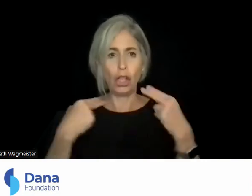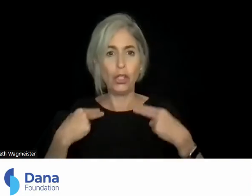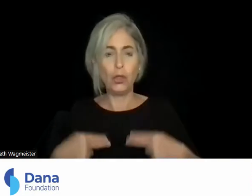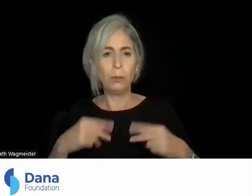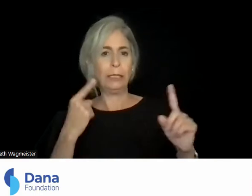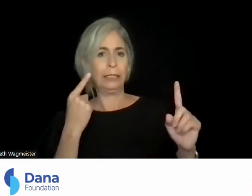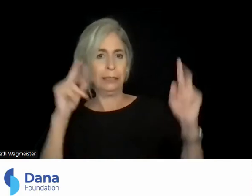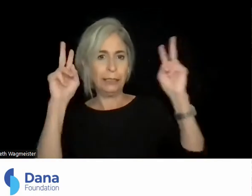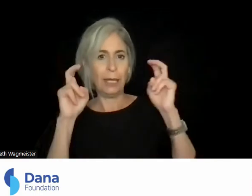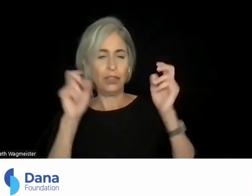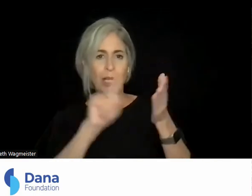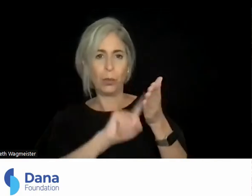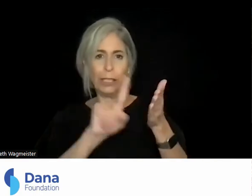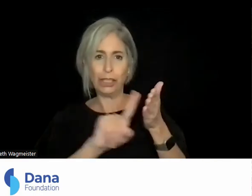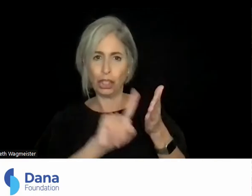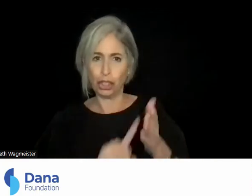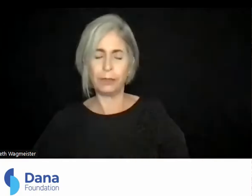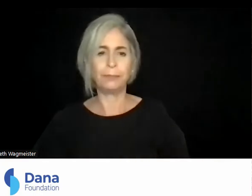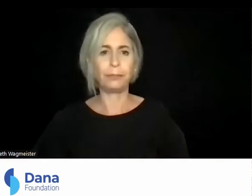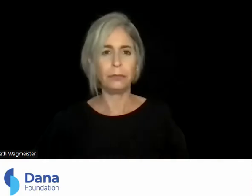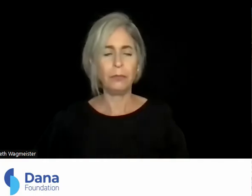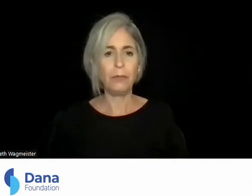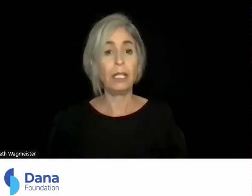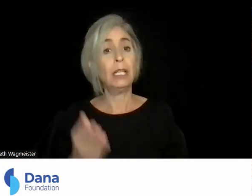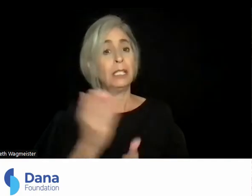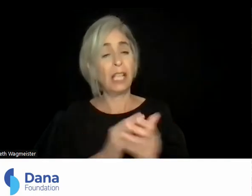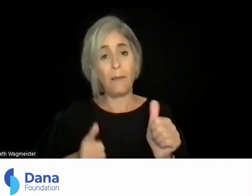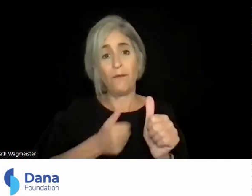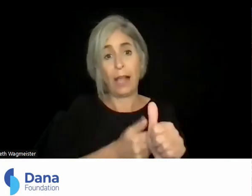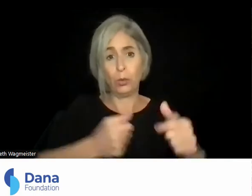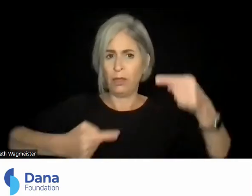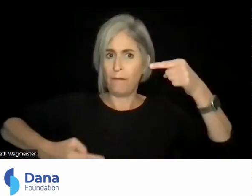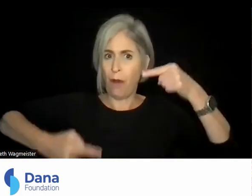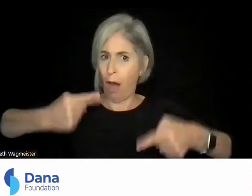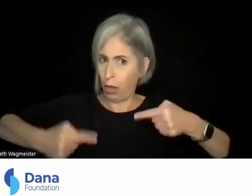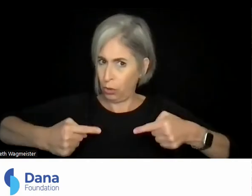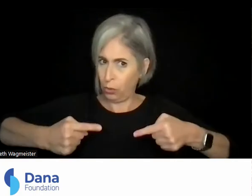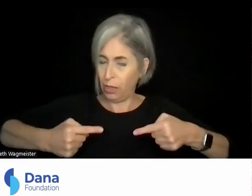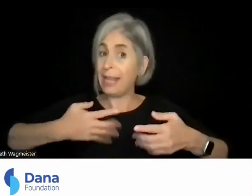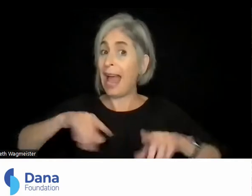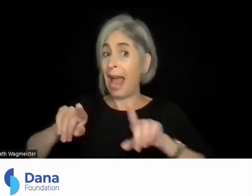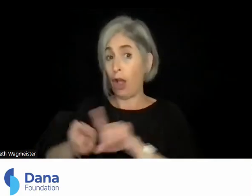the report, it is meant to provide ethical principles for all types of human subjects research.